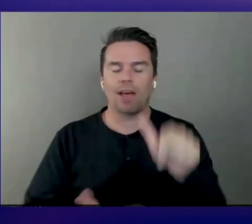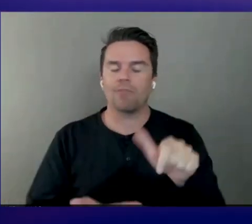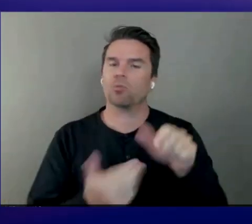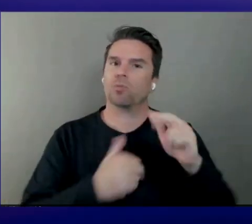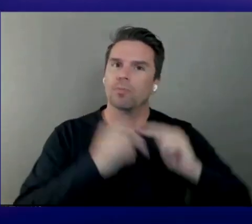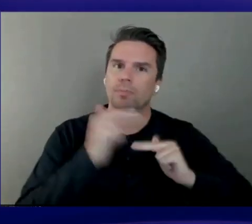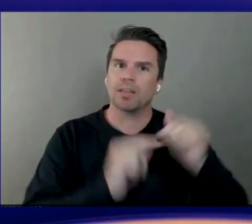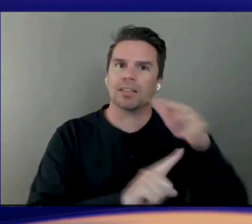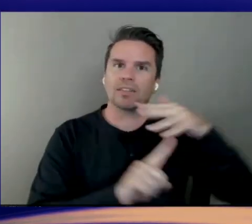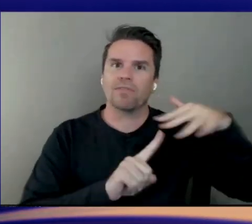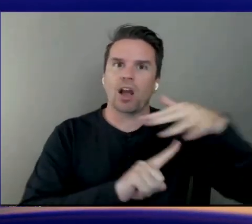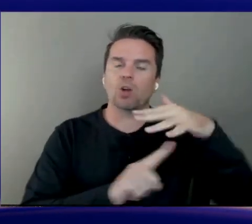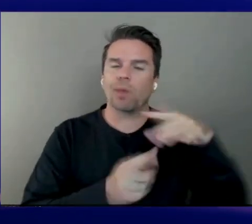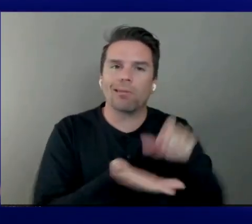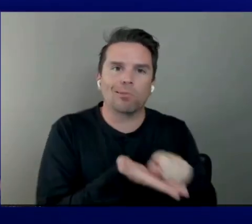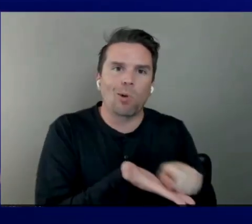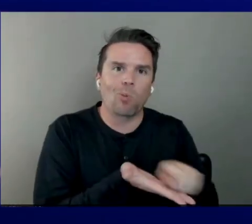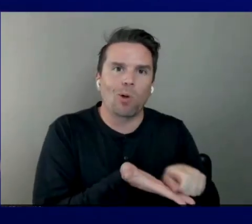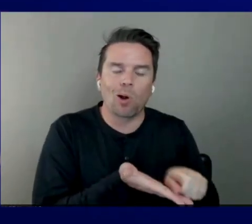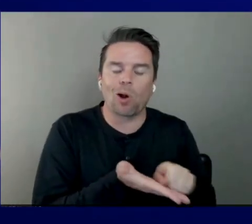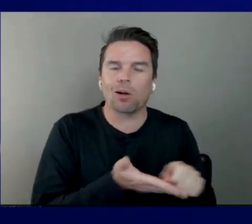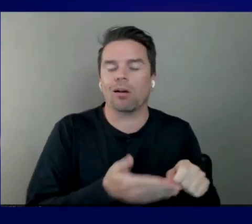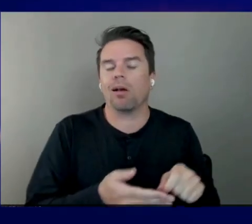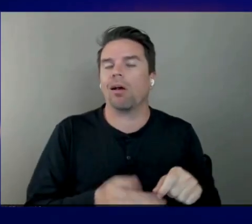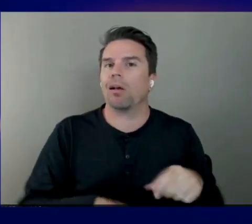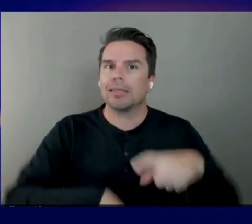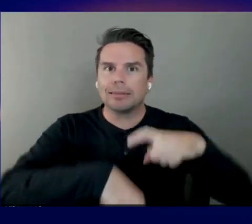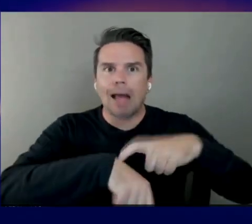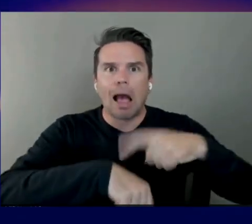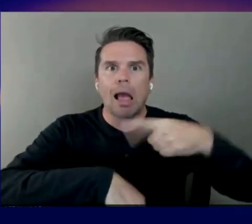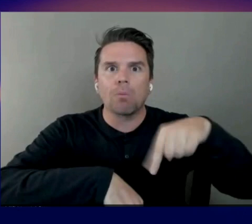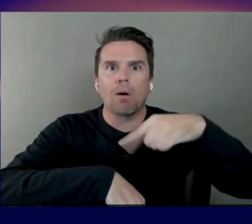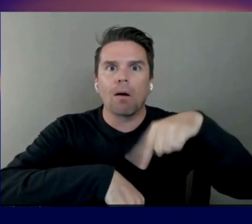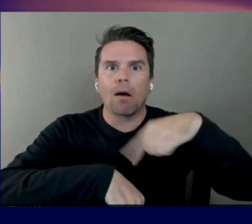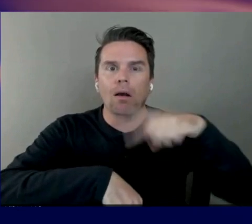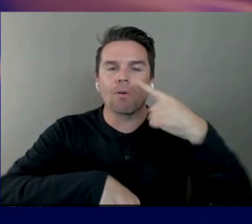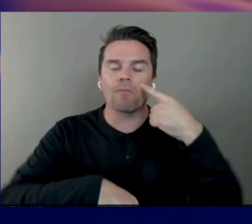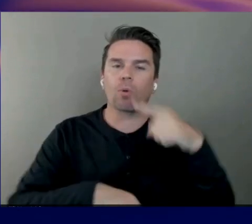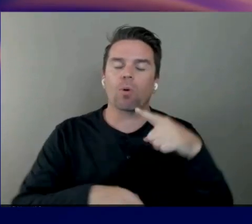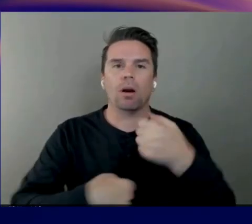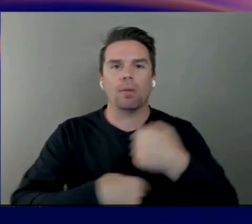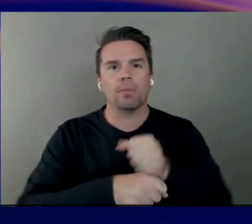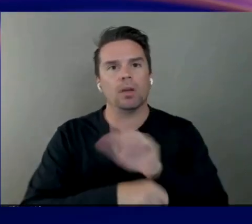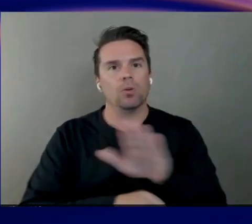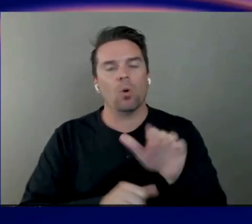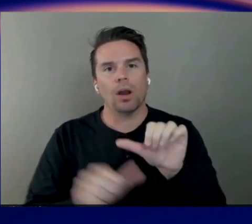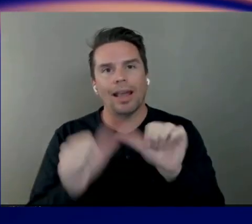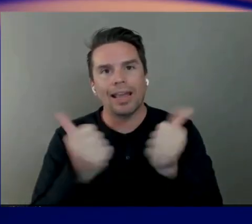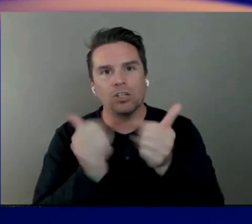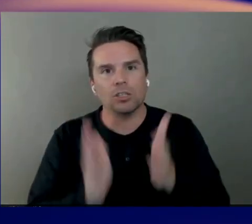creating your agent to explore that space. We leverage other services like Amazon SageMaker